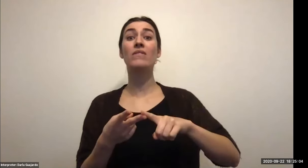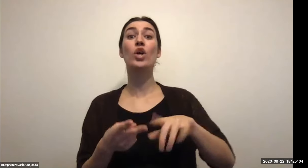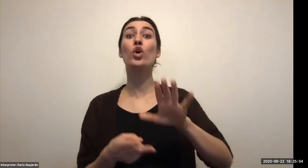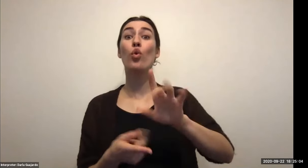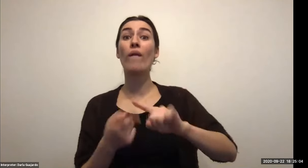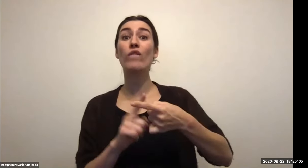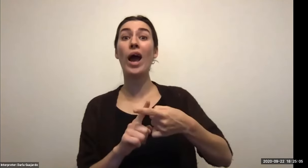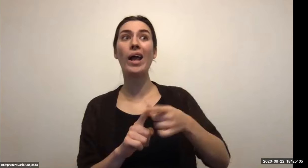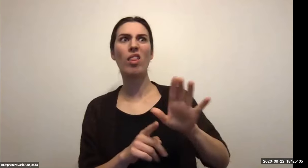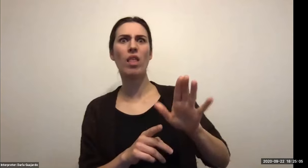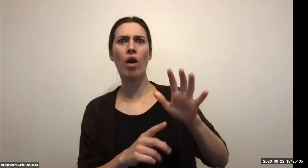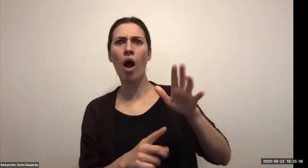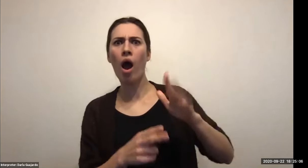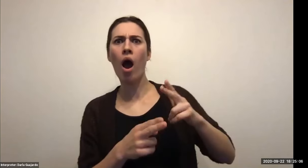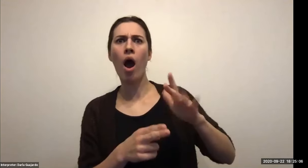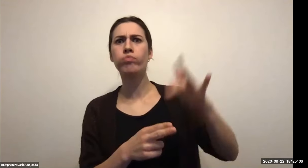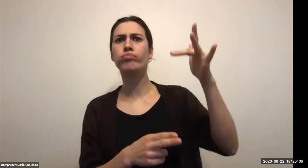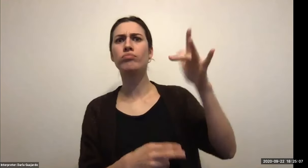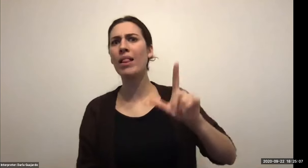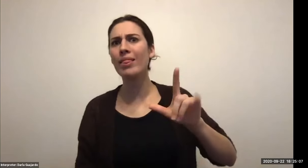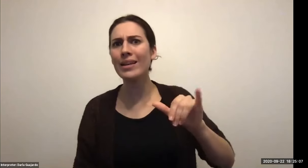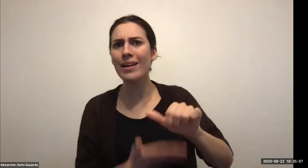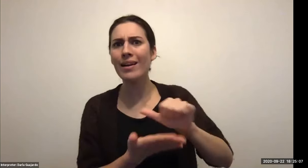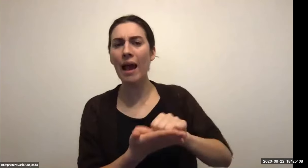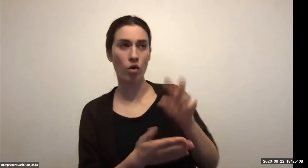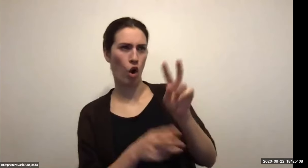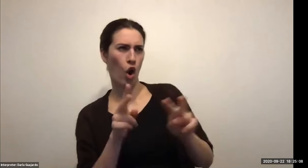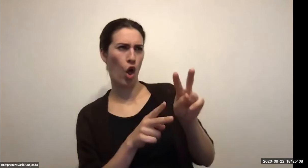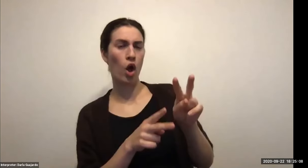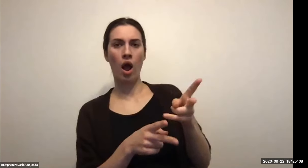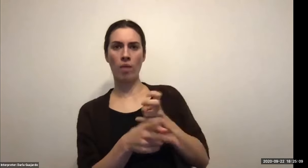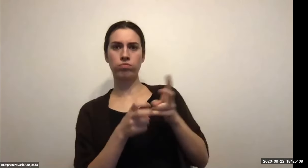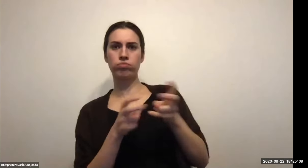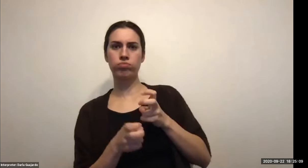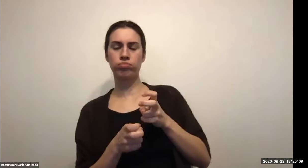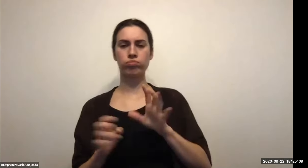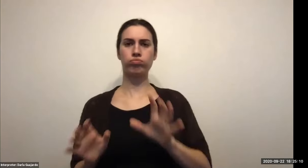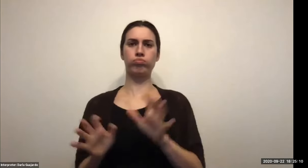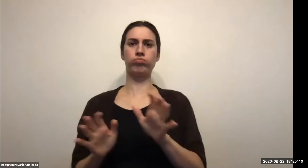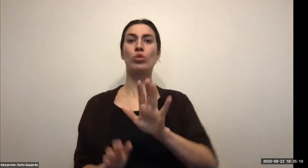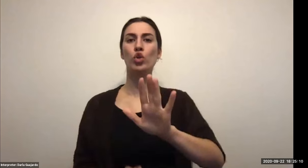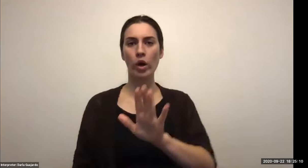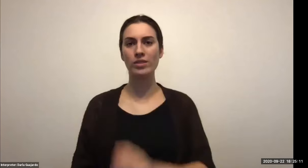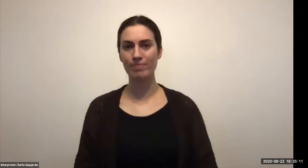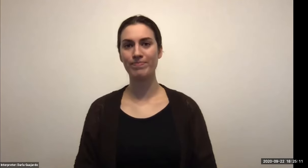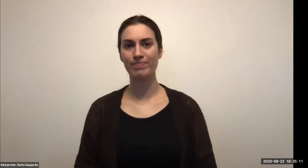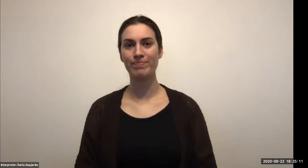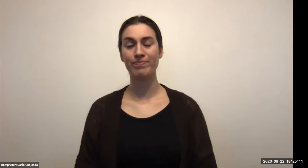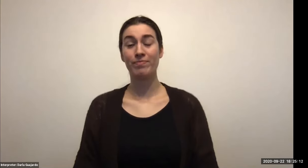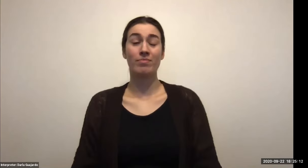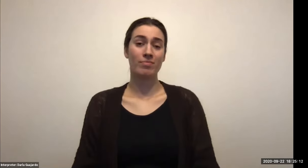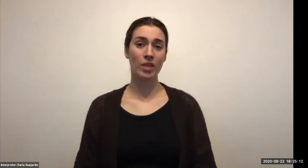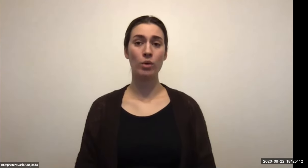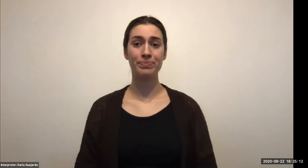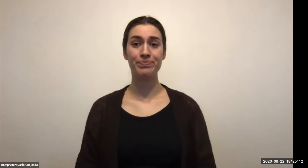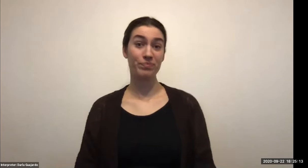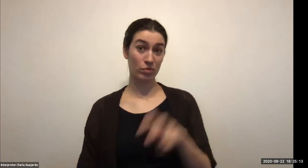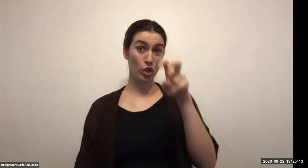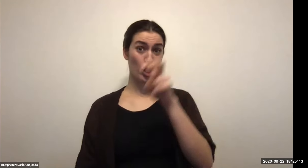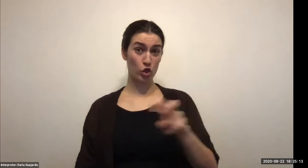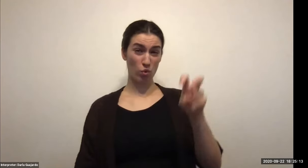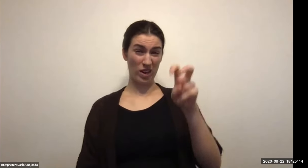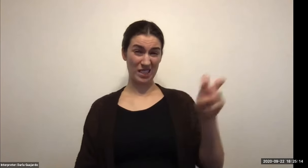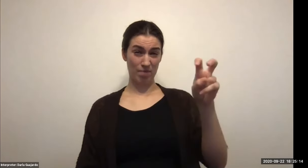Keith Wolling: France and I watched it in the morning because what it brings to the table is on it above the athleticism and and the guts and the toughness of these these riders is when I get a tour of France.